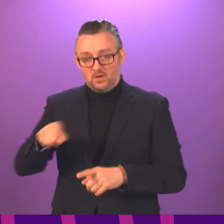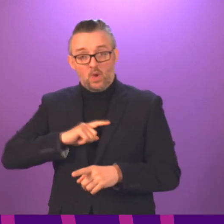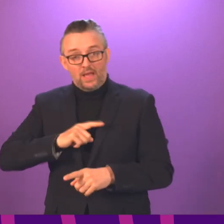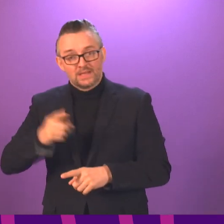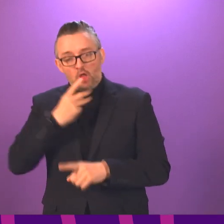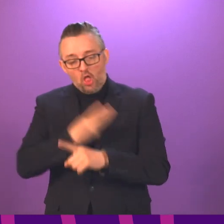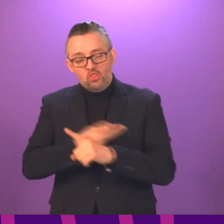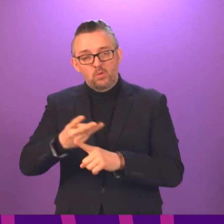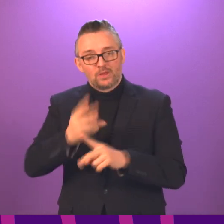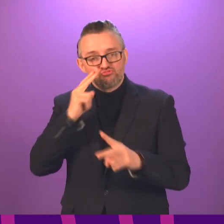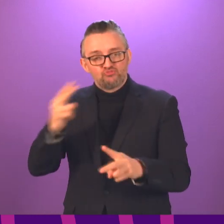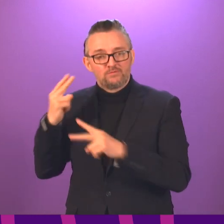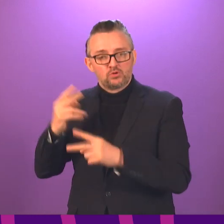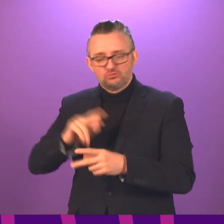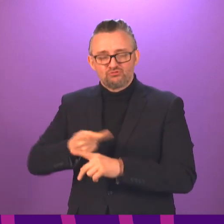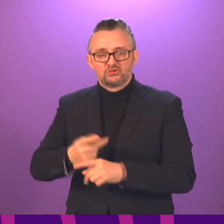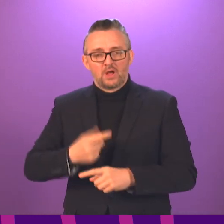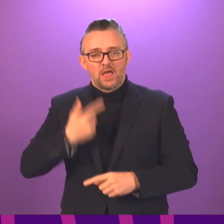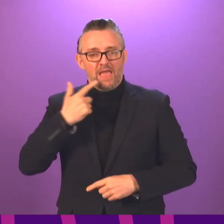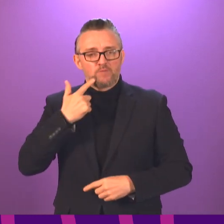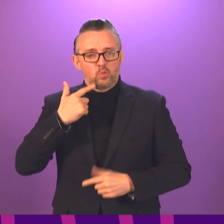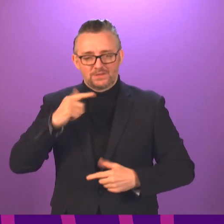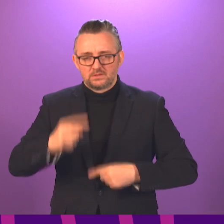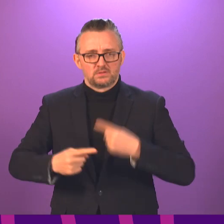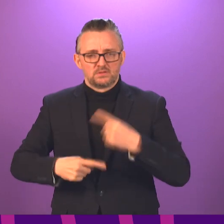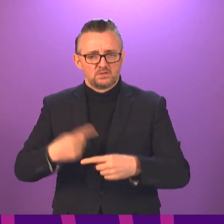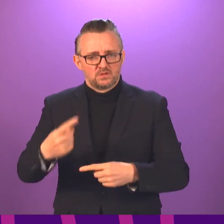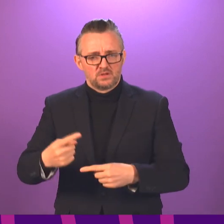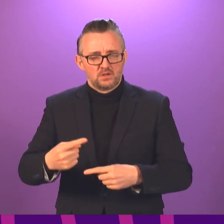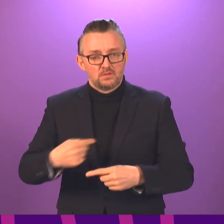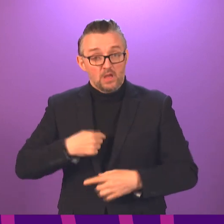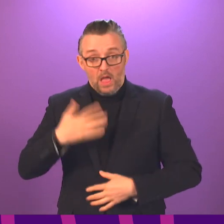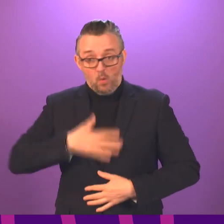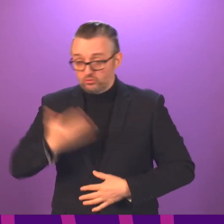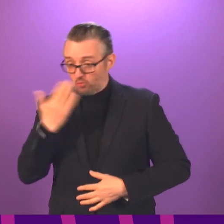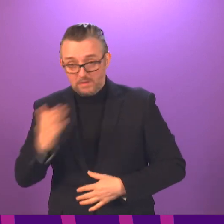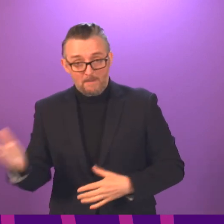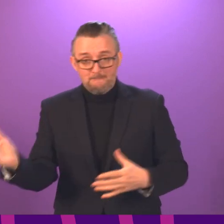review has changed to a weekly review and, although I want schools back as soon as possible,